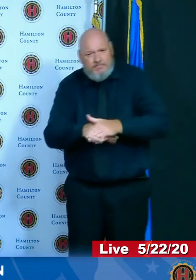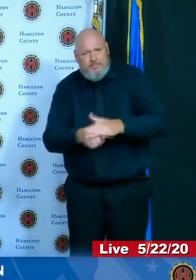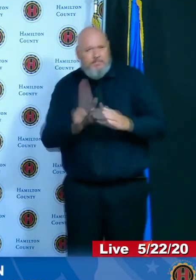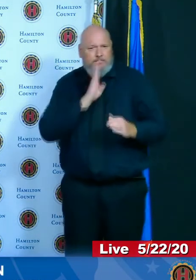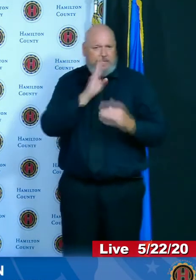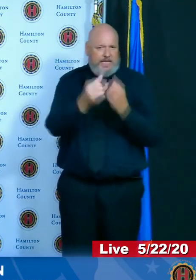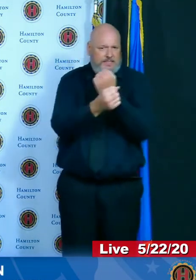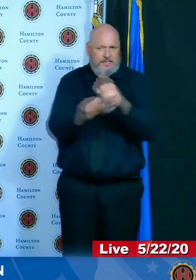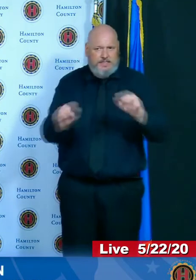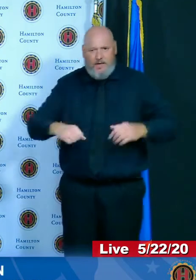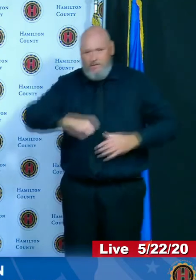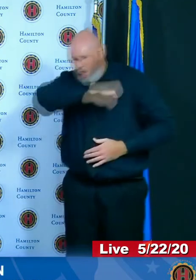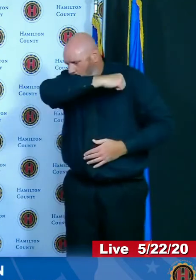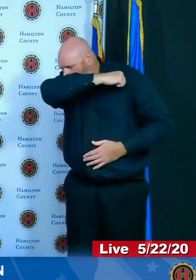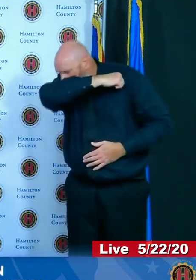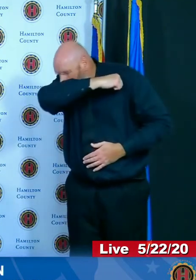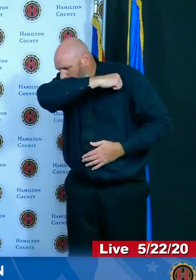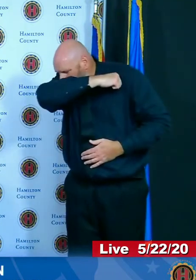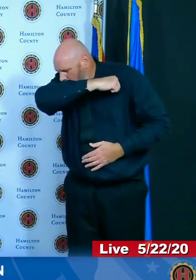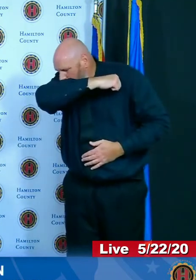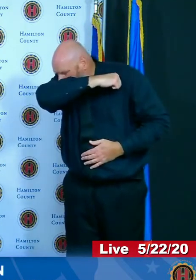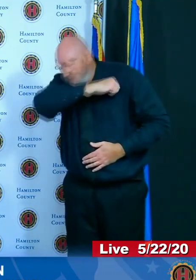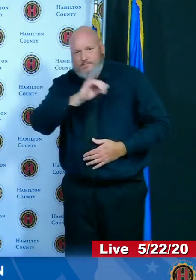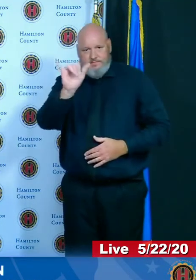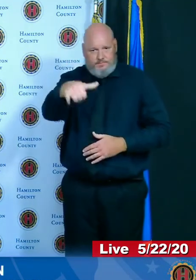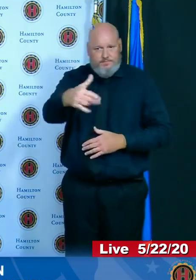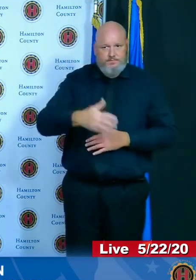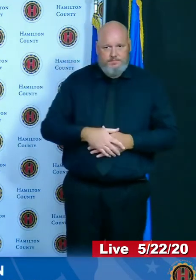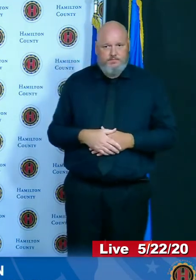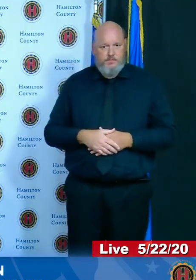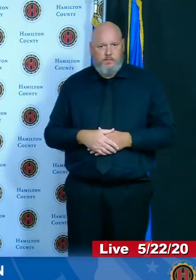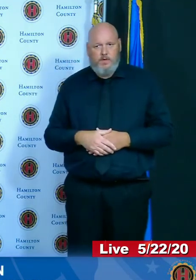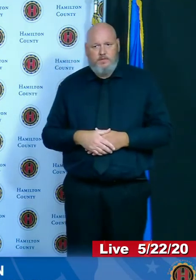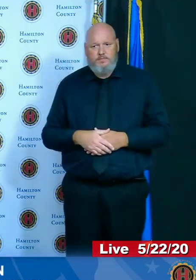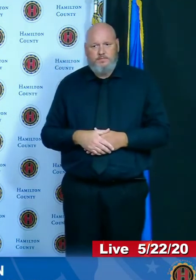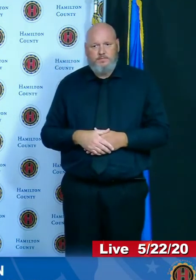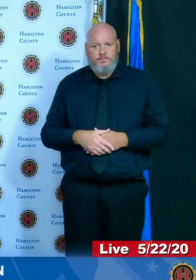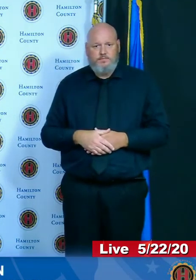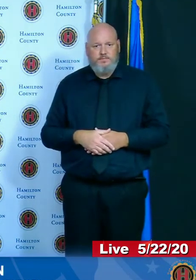cover your cough and and keep sick at home we need to do all of those things